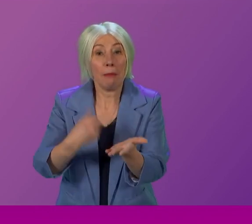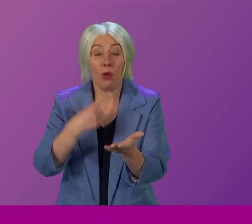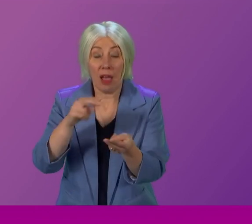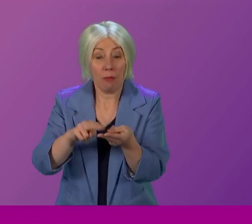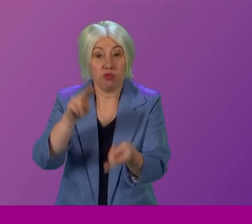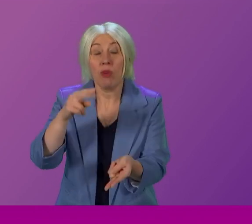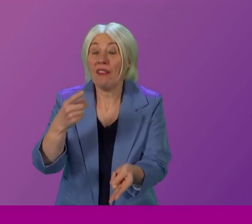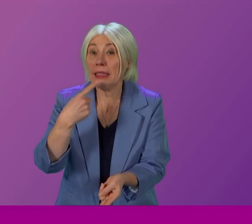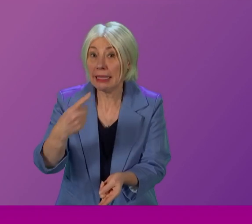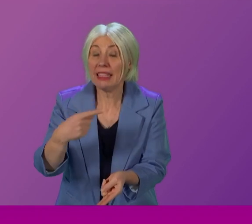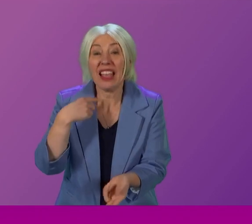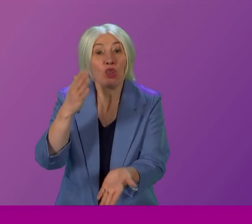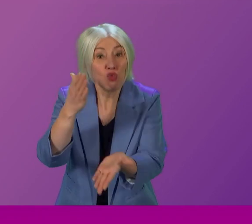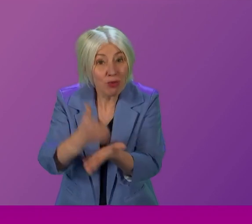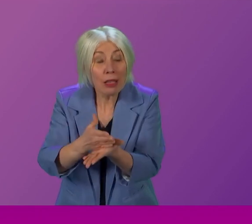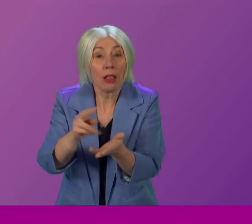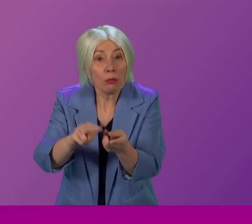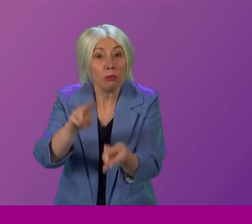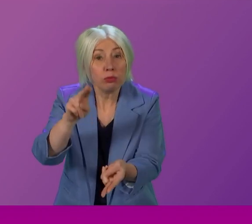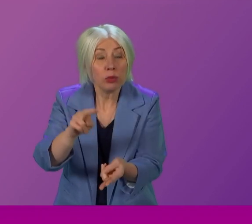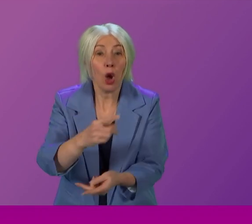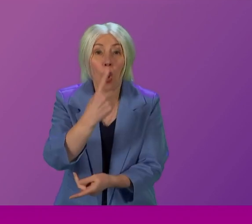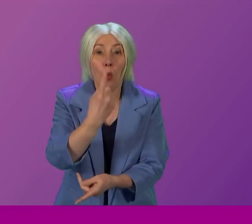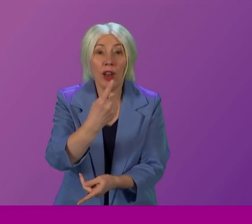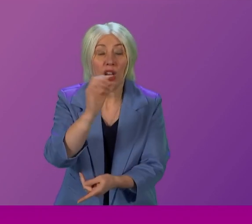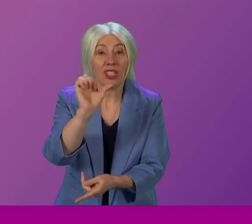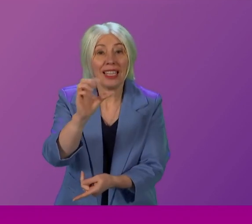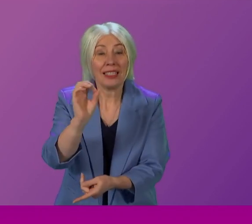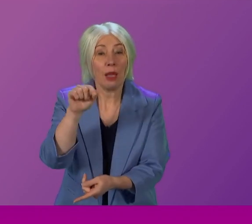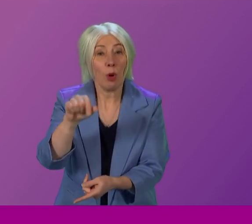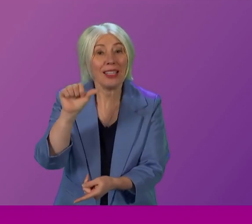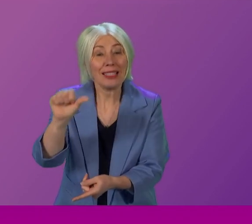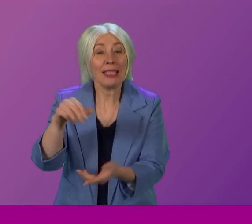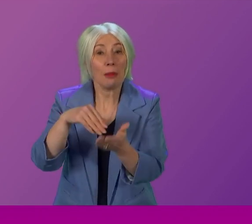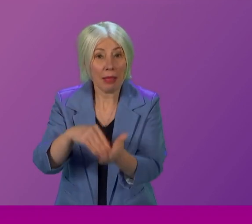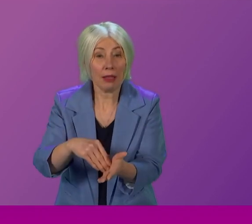spoken about is a real-terms increase of £160.6 million or 1.3 per cent.